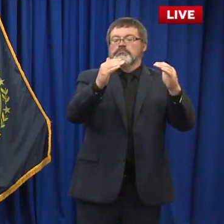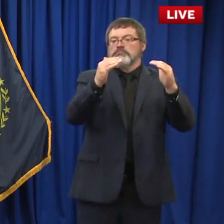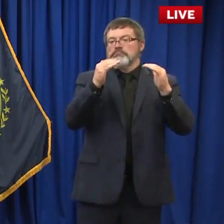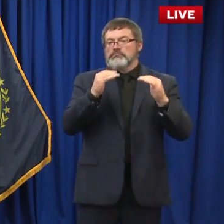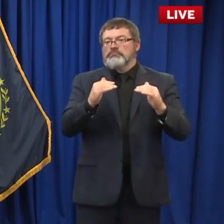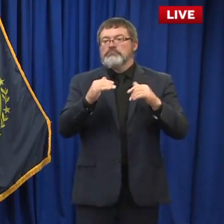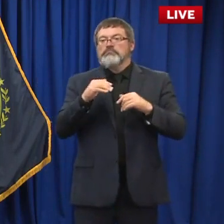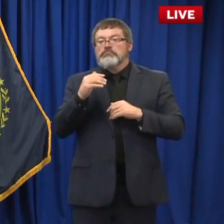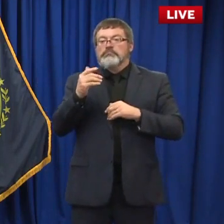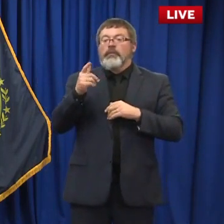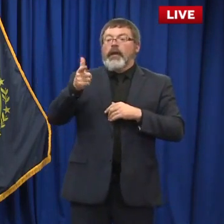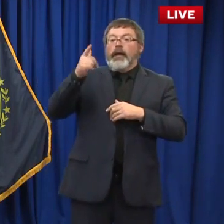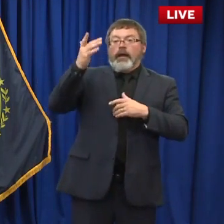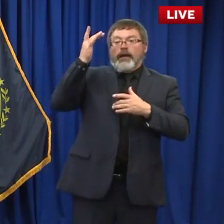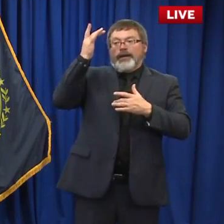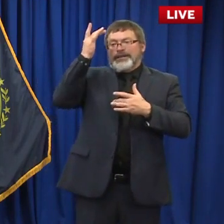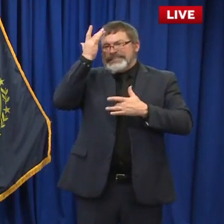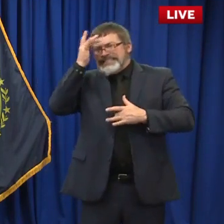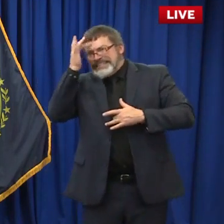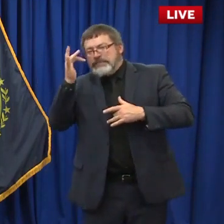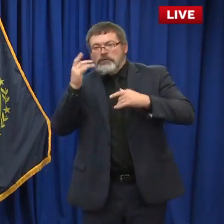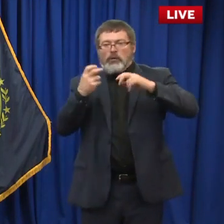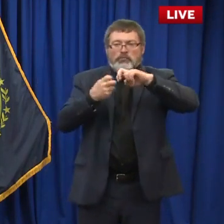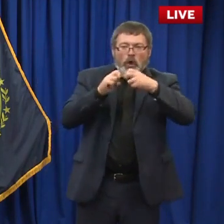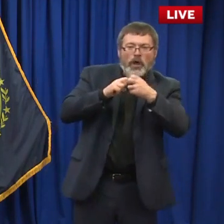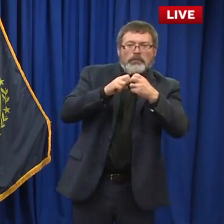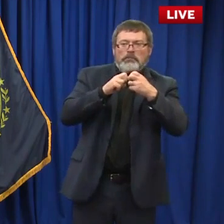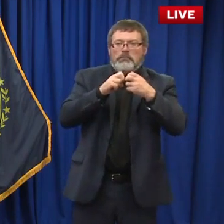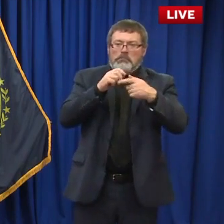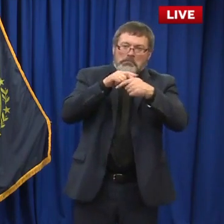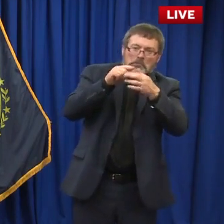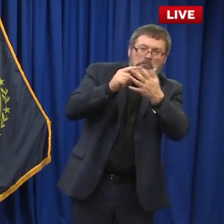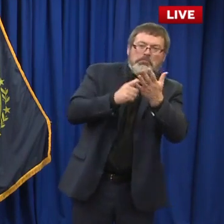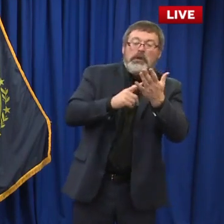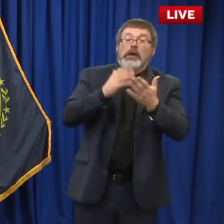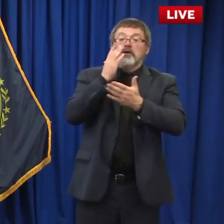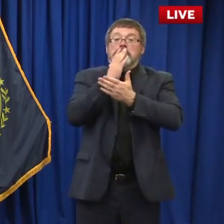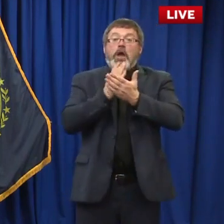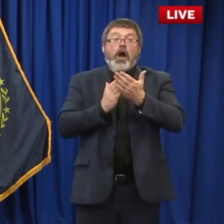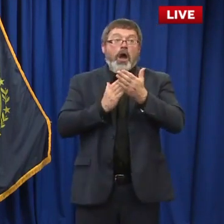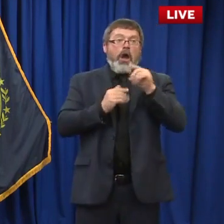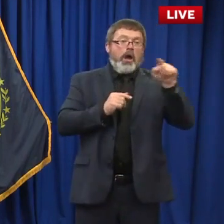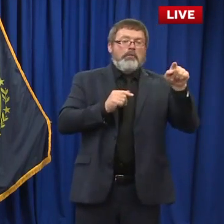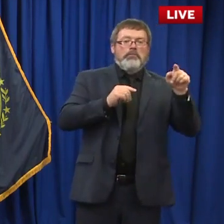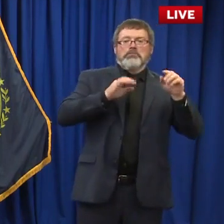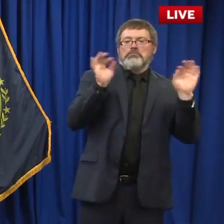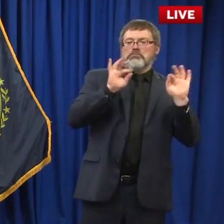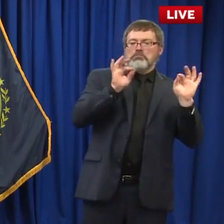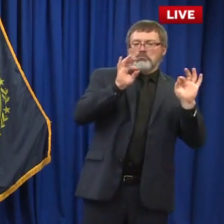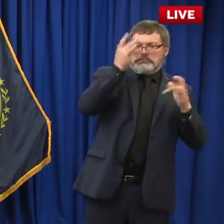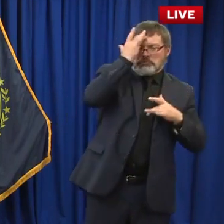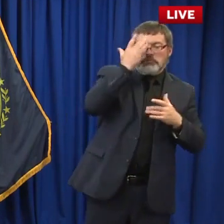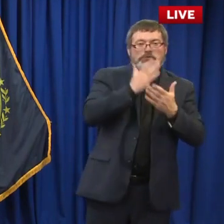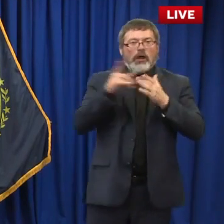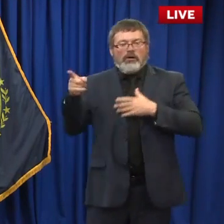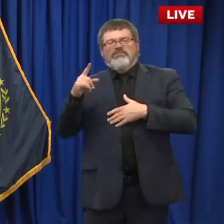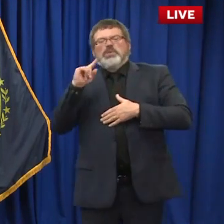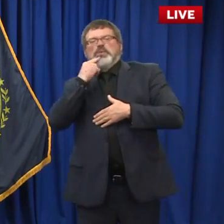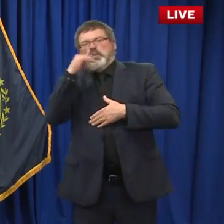MODELS THAT REALLY LOOK AT THE RACIAL DISPARITY THAT MIGHT EXIST FOR DIFFERENT AILMENTS AND CONDITIONS AND ASPECTS OF OUR HEALTH CARE SYSTEM.